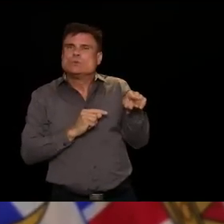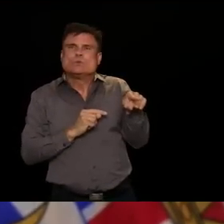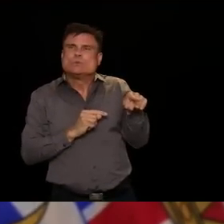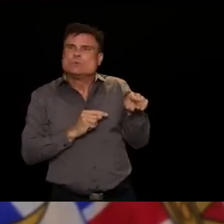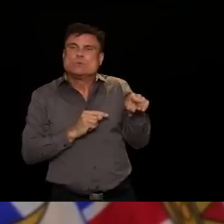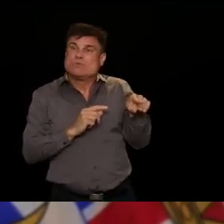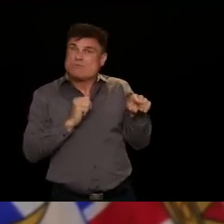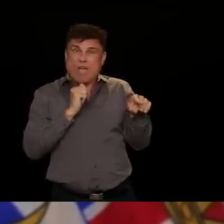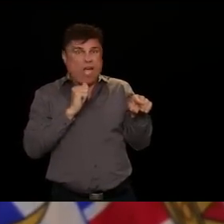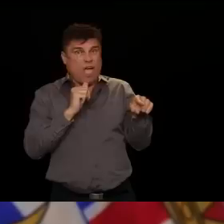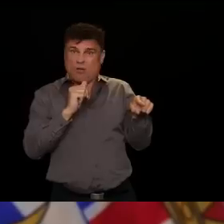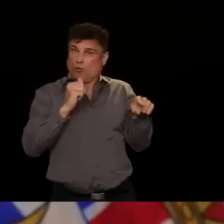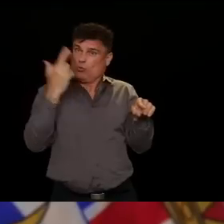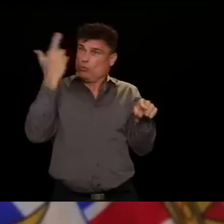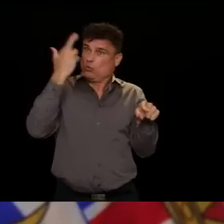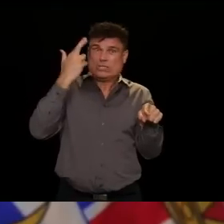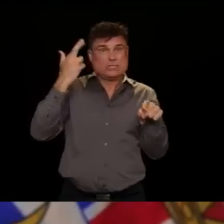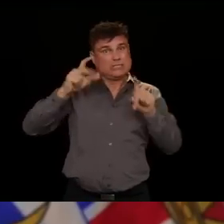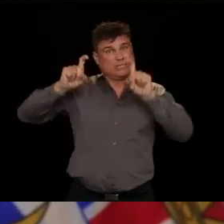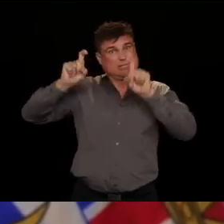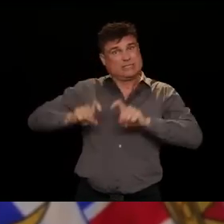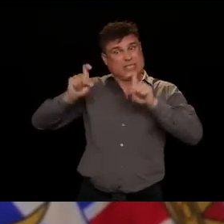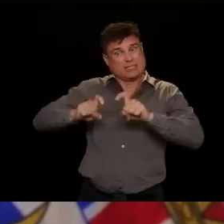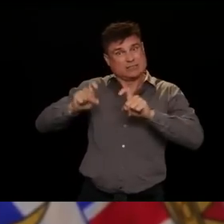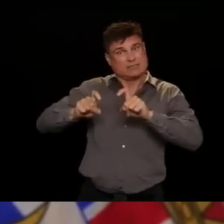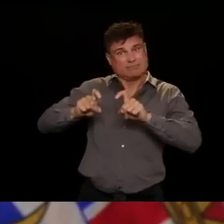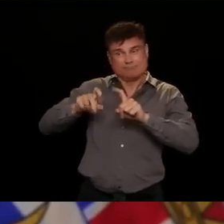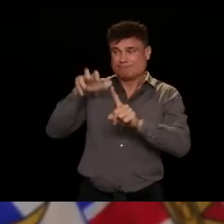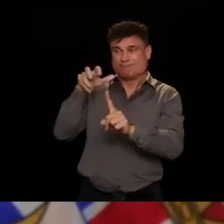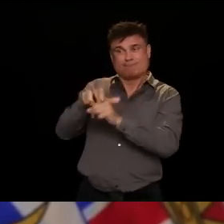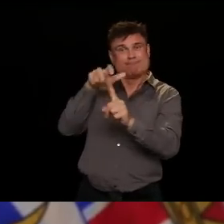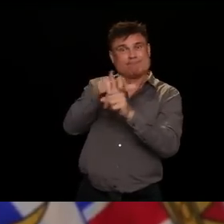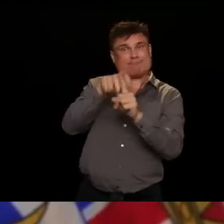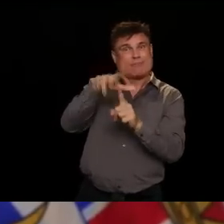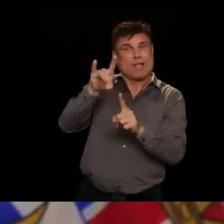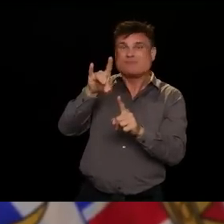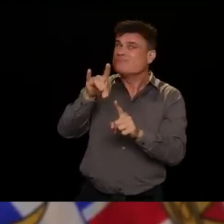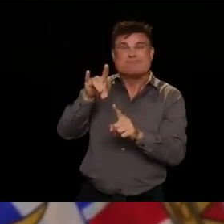the community. That is a risk to ask. If anybody does go to the US,